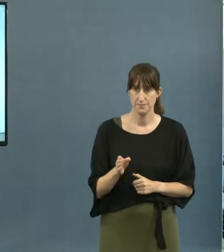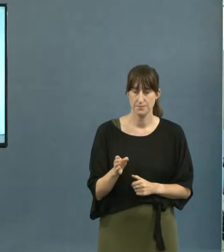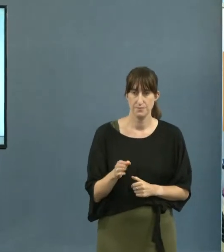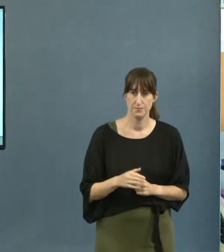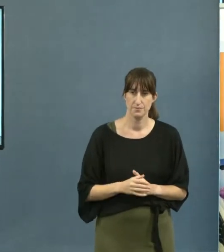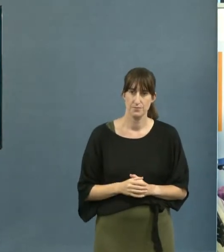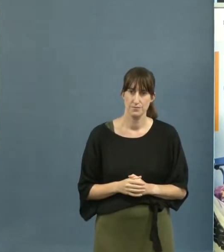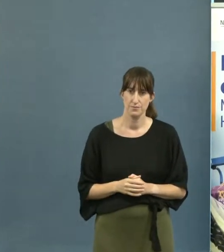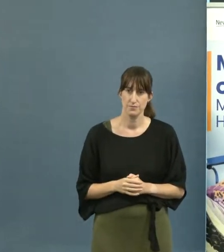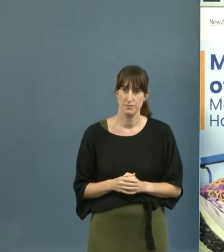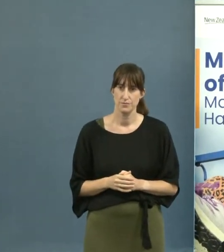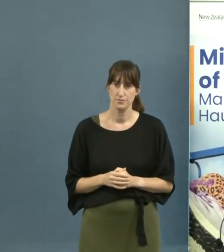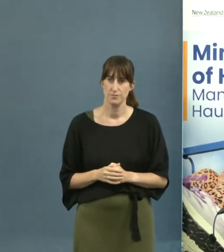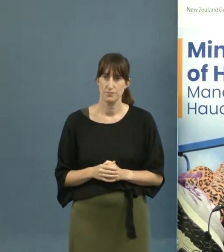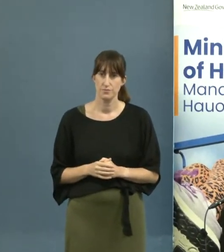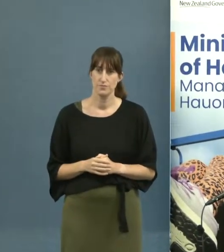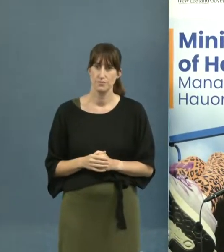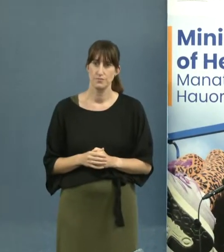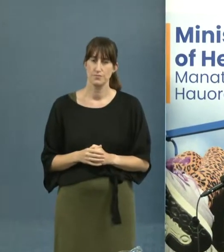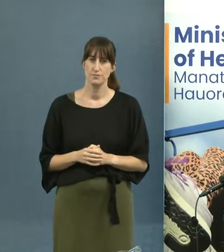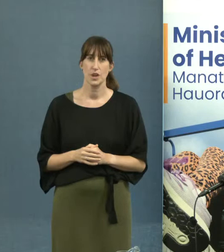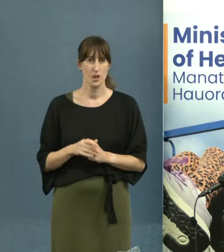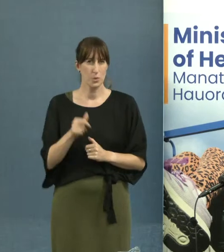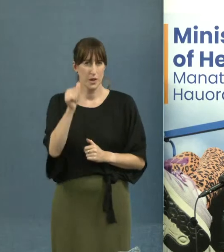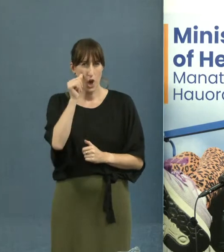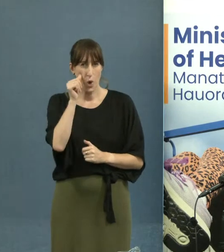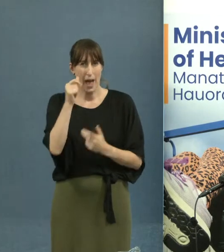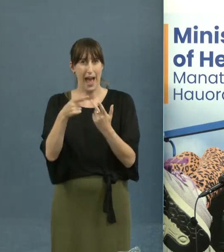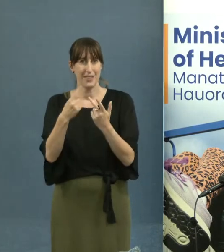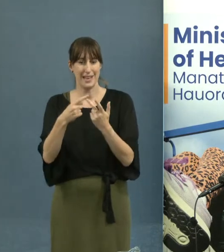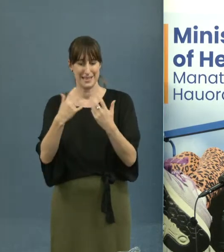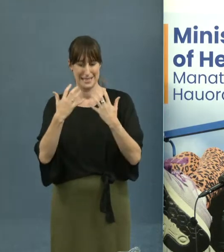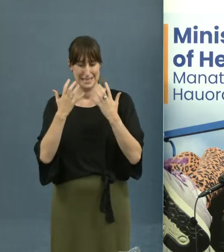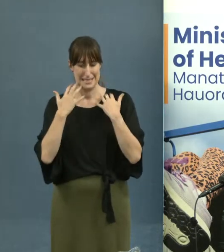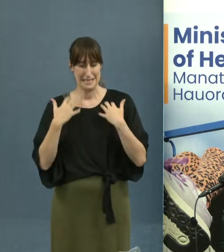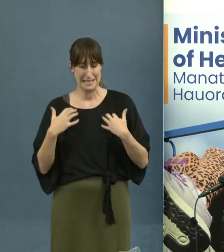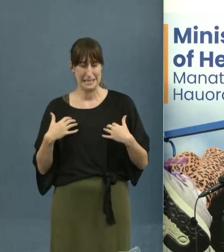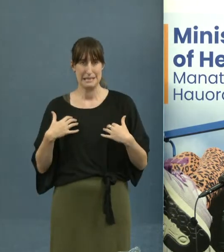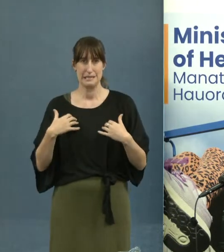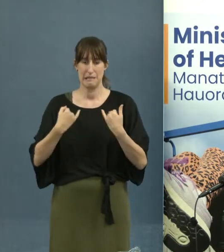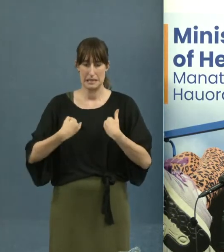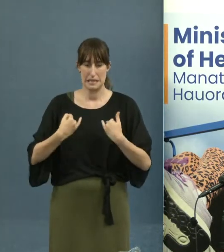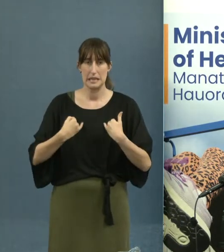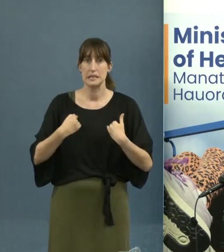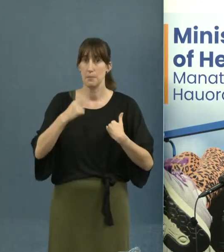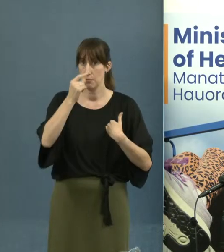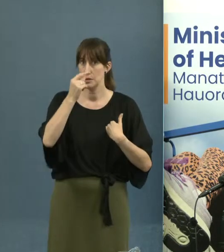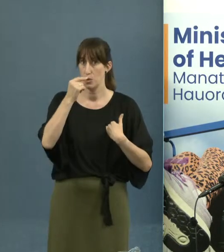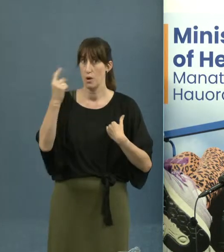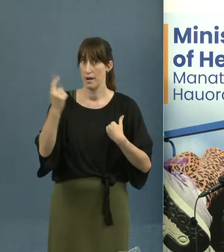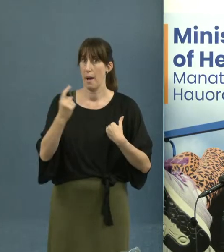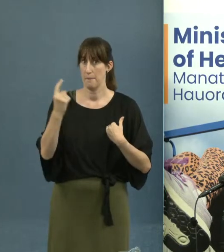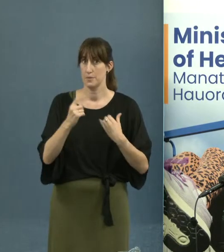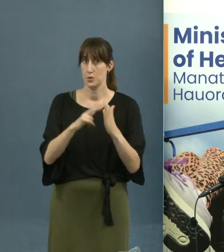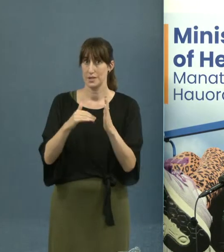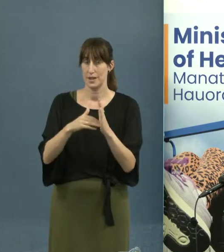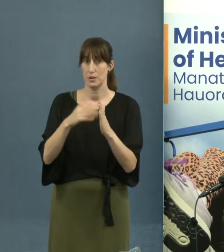likely increase of infectious diseases that will probably come into New Zealand once the